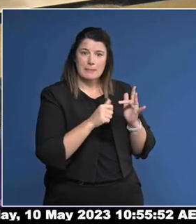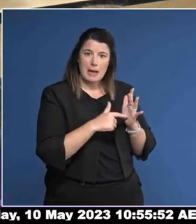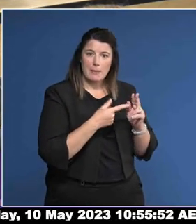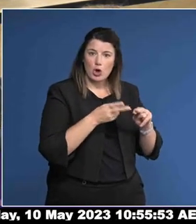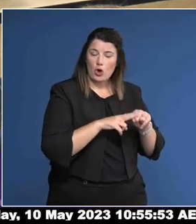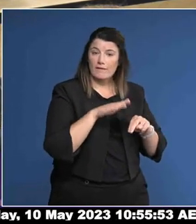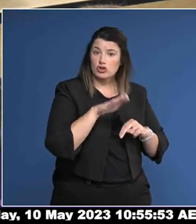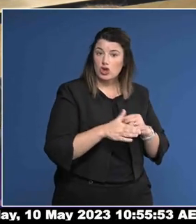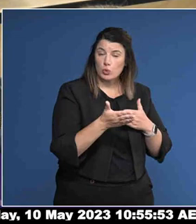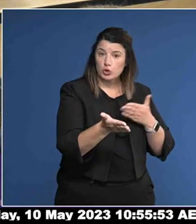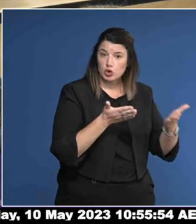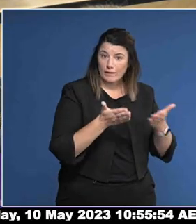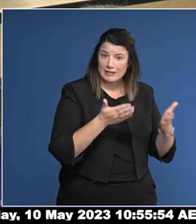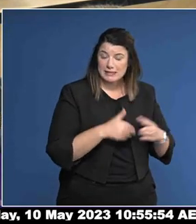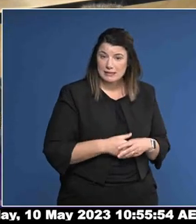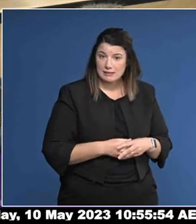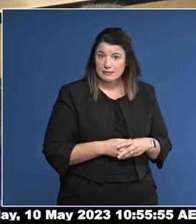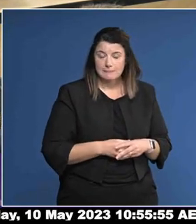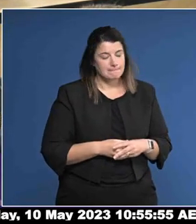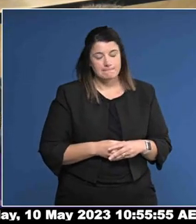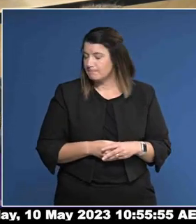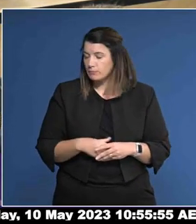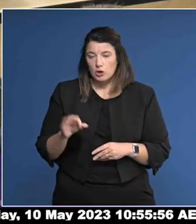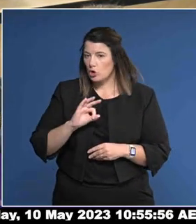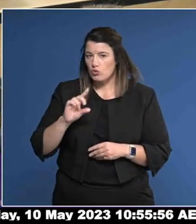report made for that, is there? No, there's report made for that incident, no.